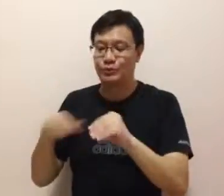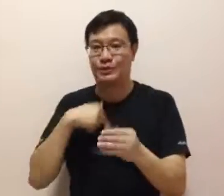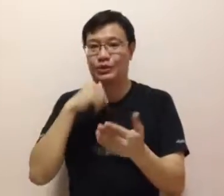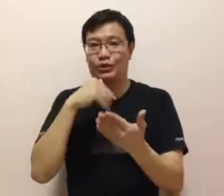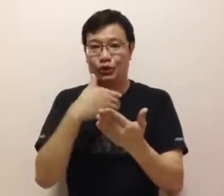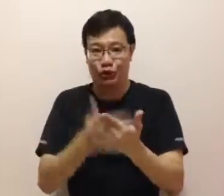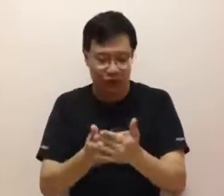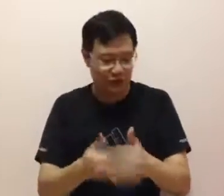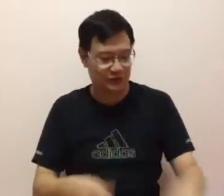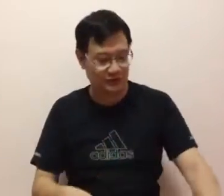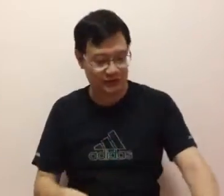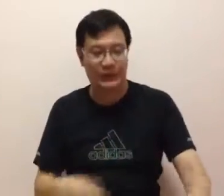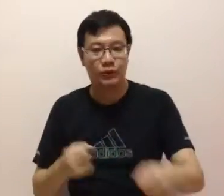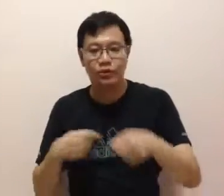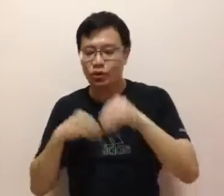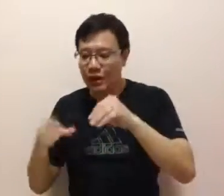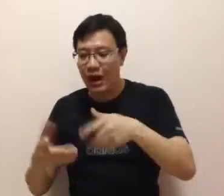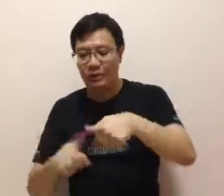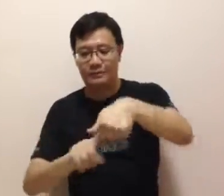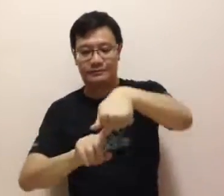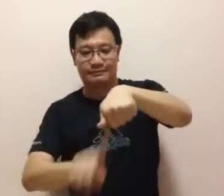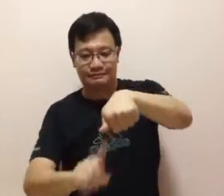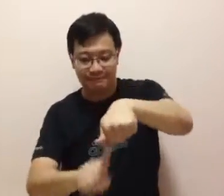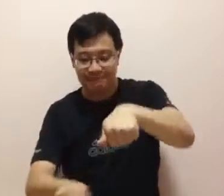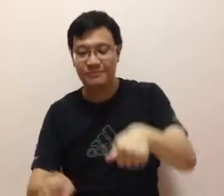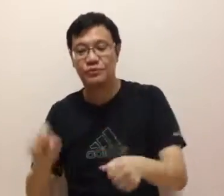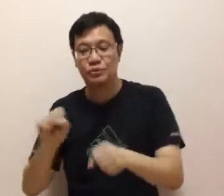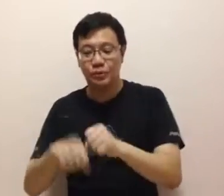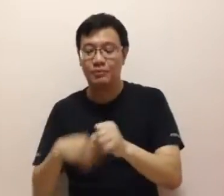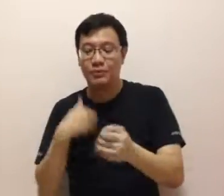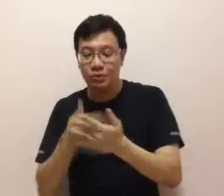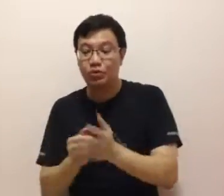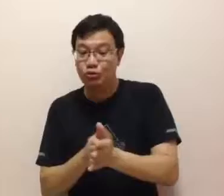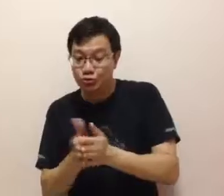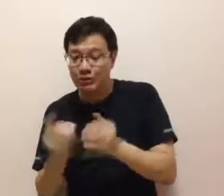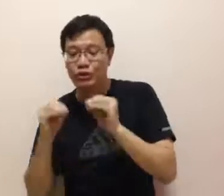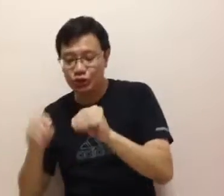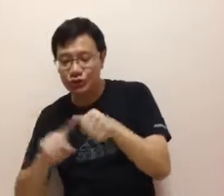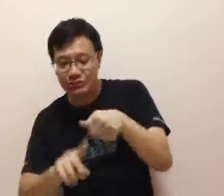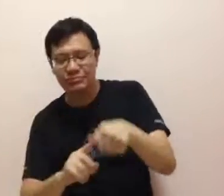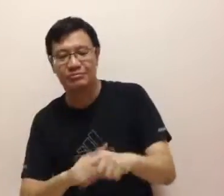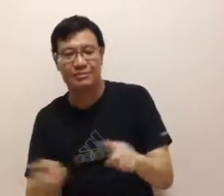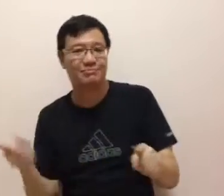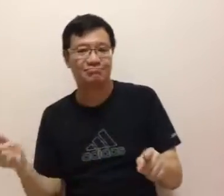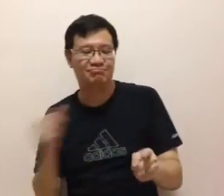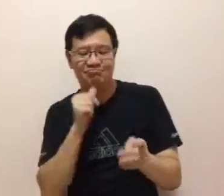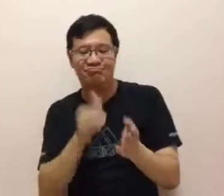I was about to teach my two daughters, how to play the game of marbles. I was quite keen to teach them,